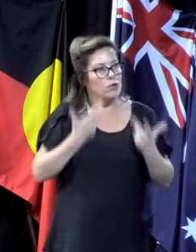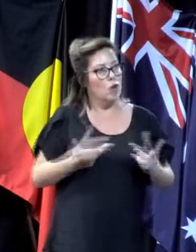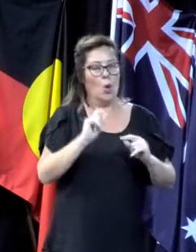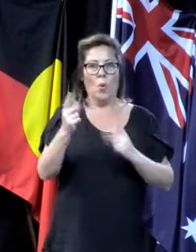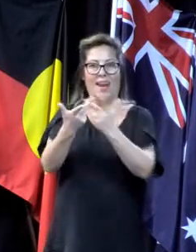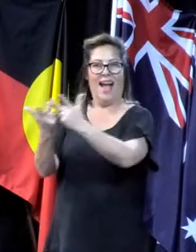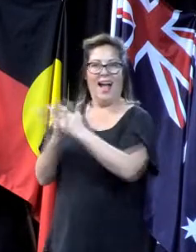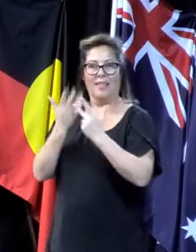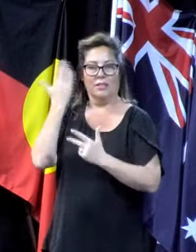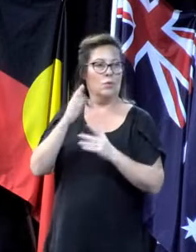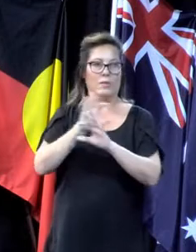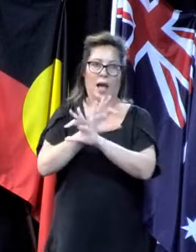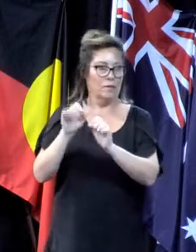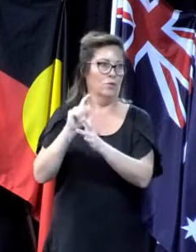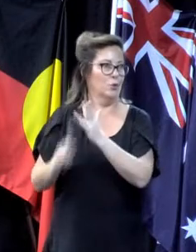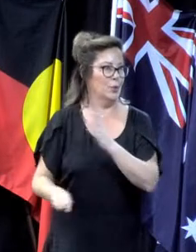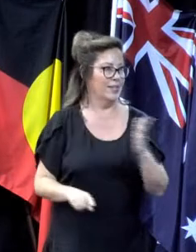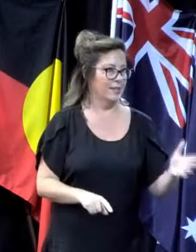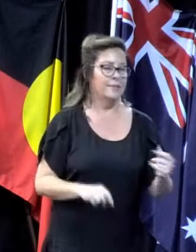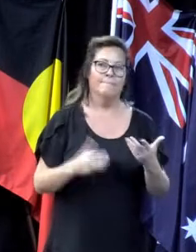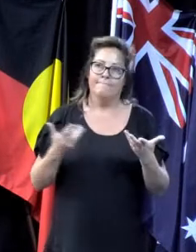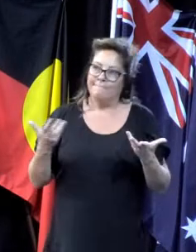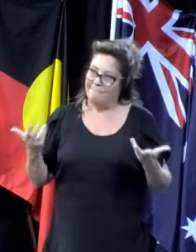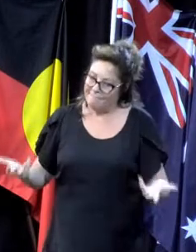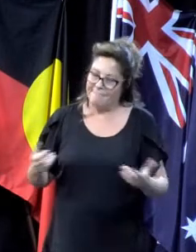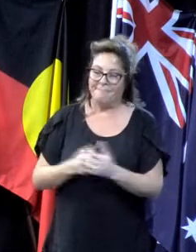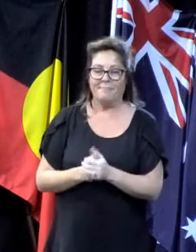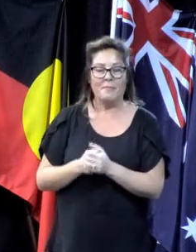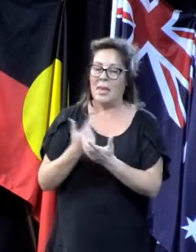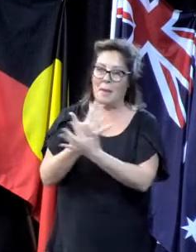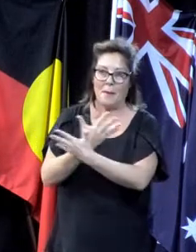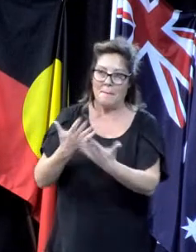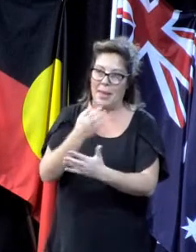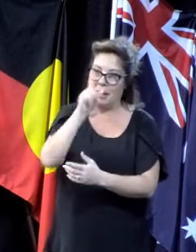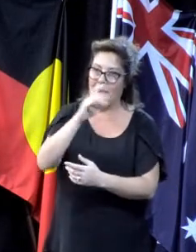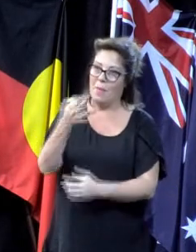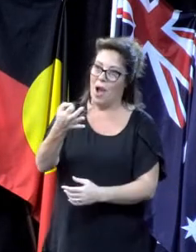That's always the question that everyone asks hoping for the magic wand.